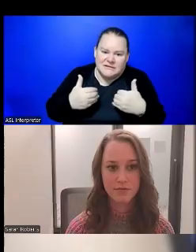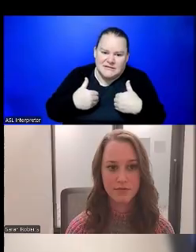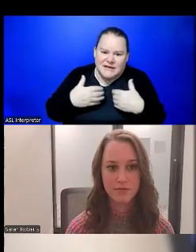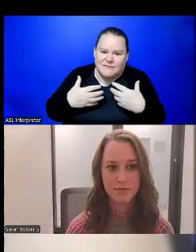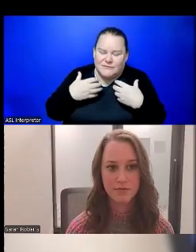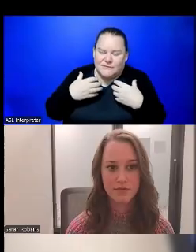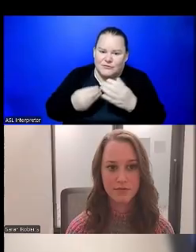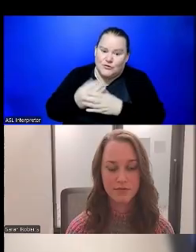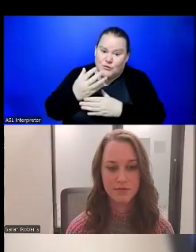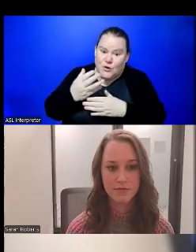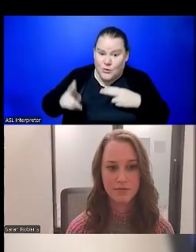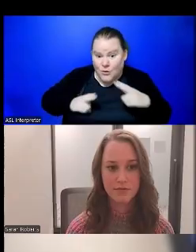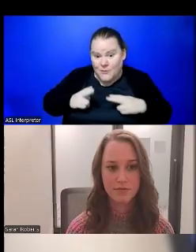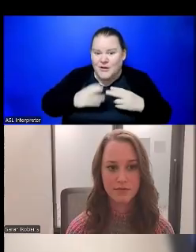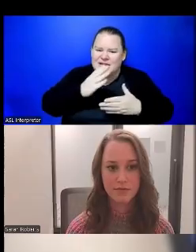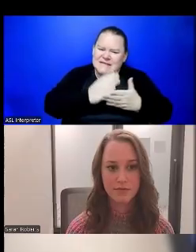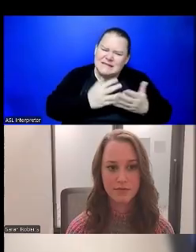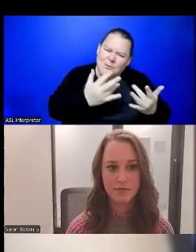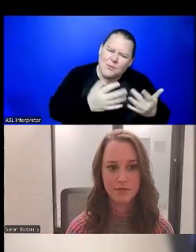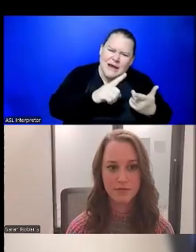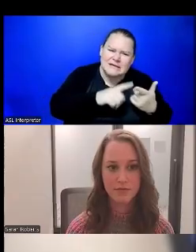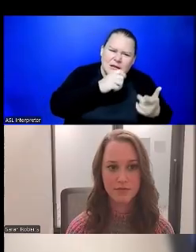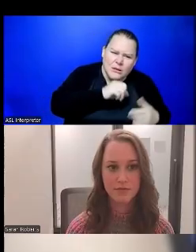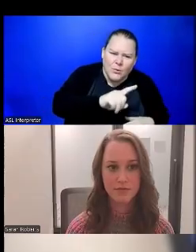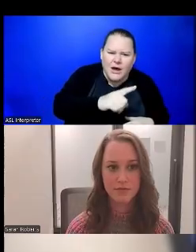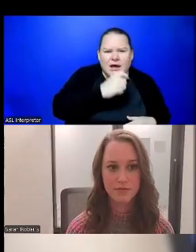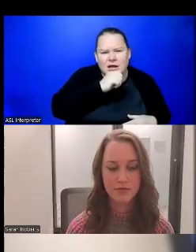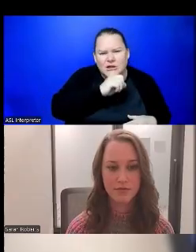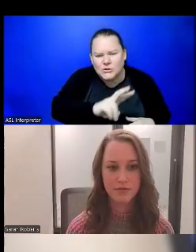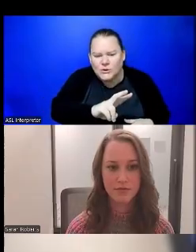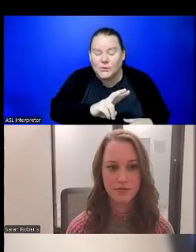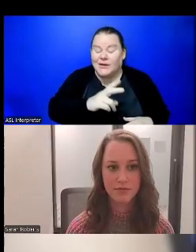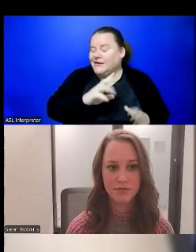babies are one or two years old. We are big proponents here in